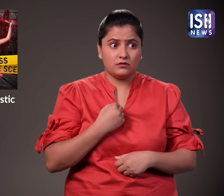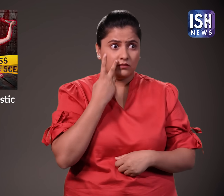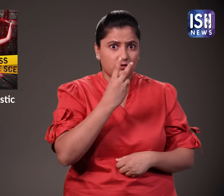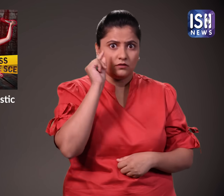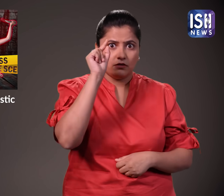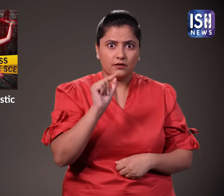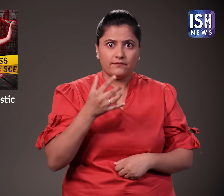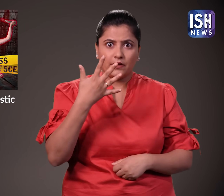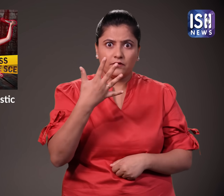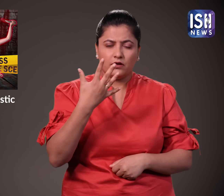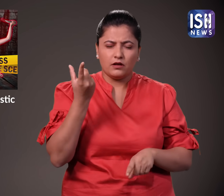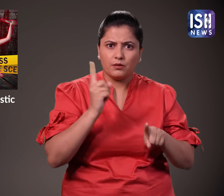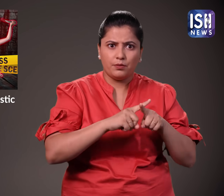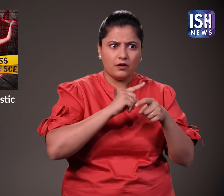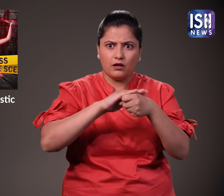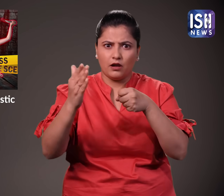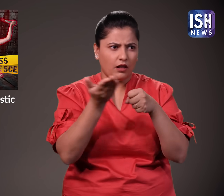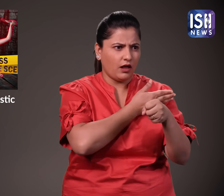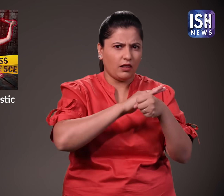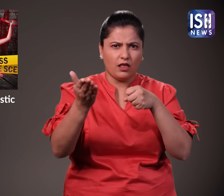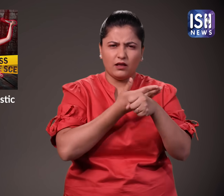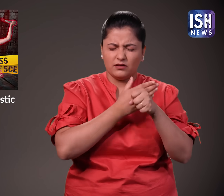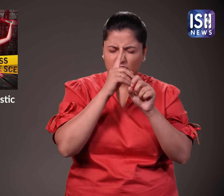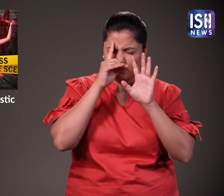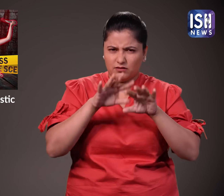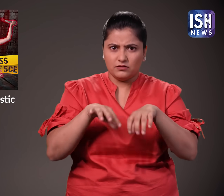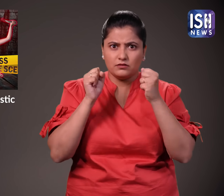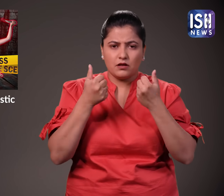These five murder cases are so strange!